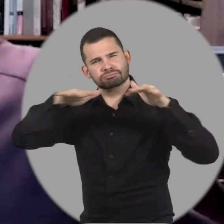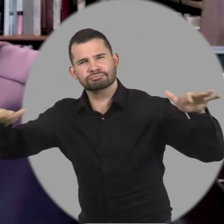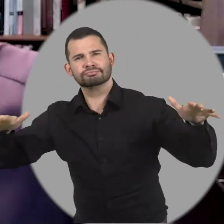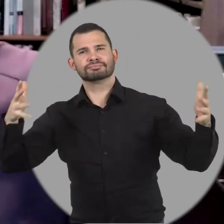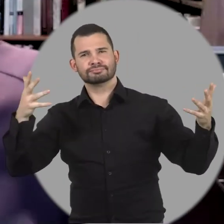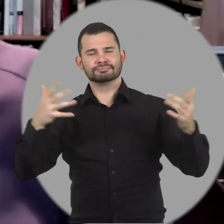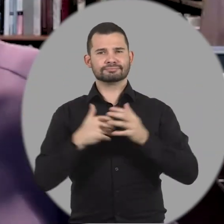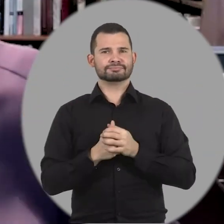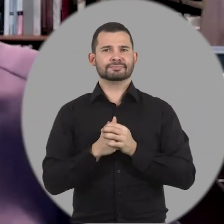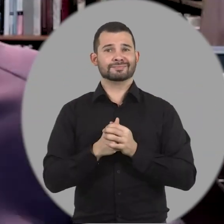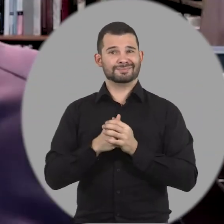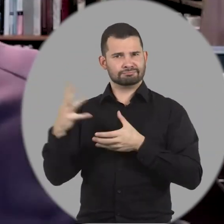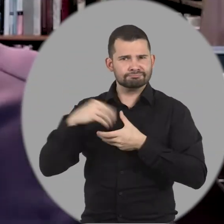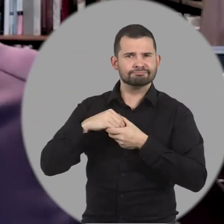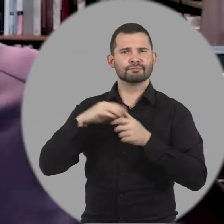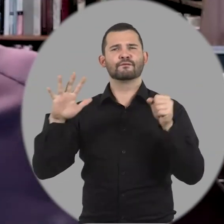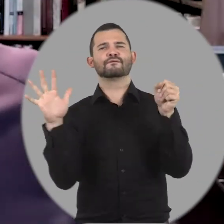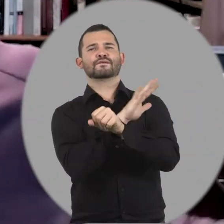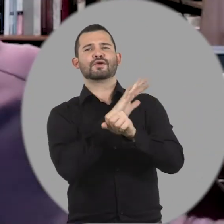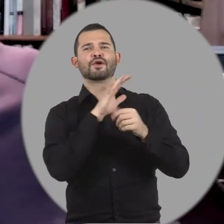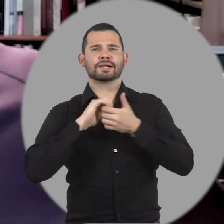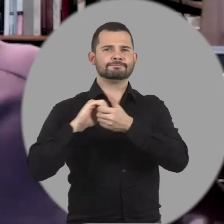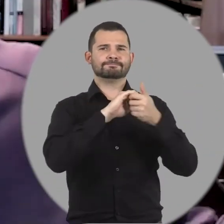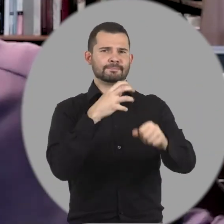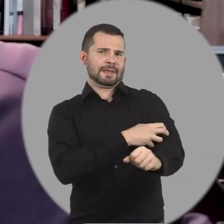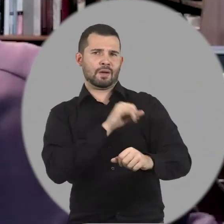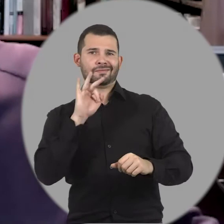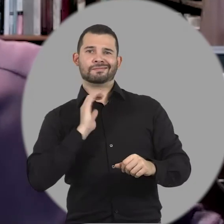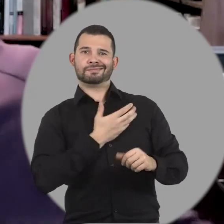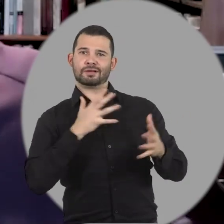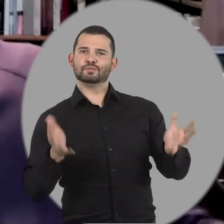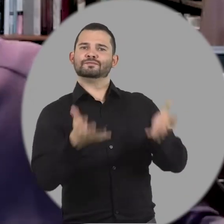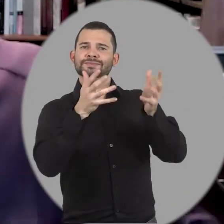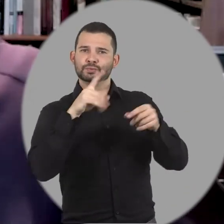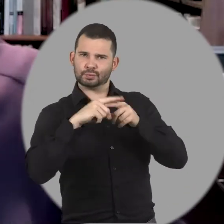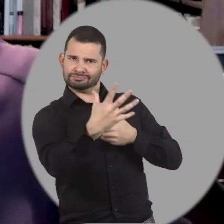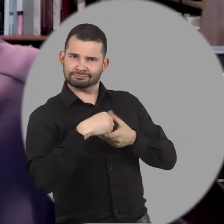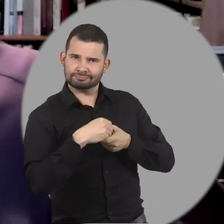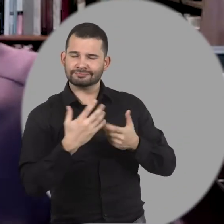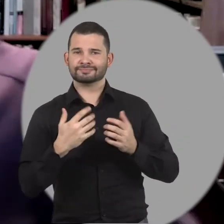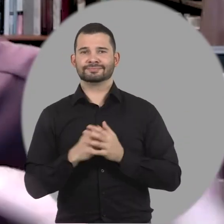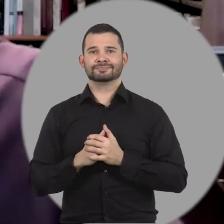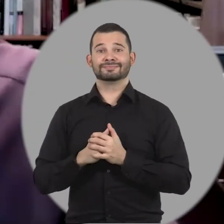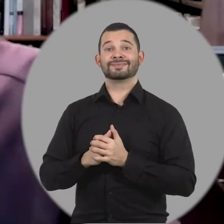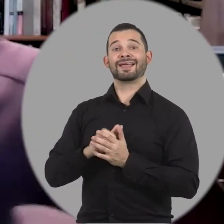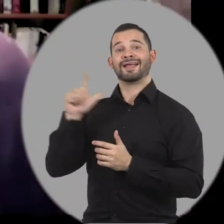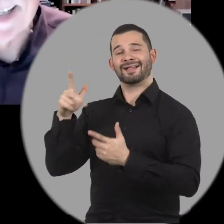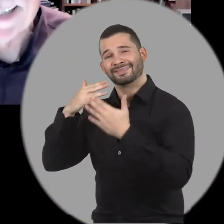all of the variables, and bringing the full force of our movement to play to engage in it.